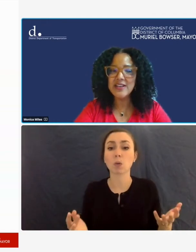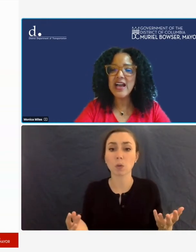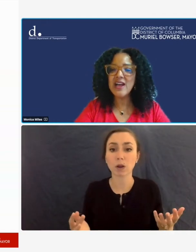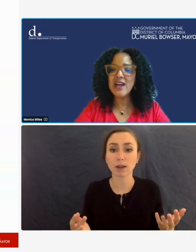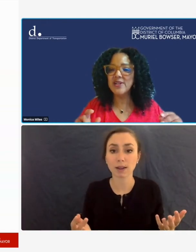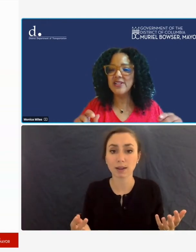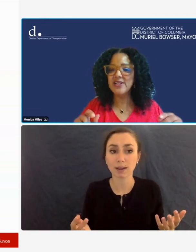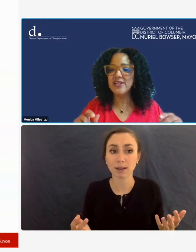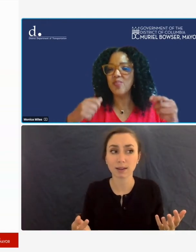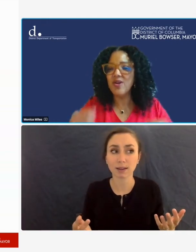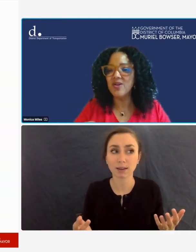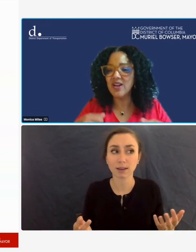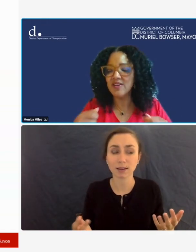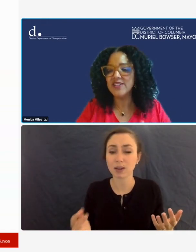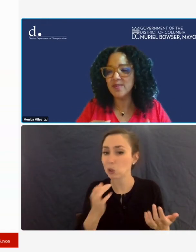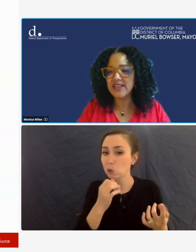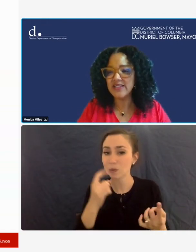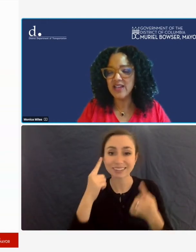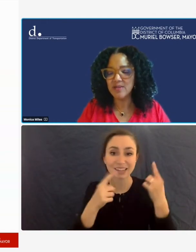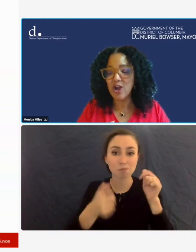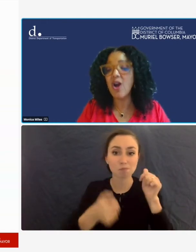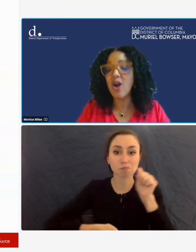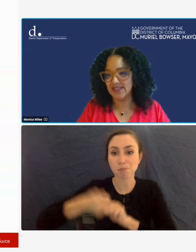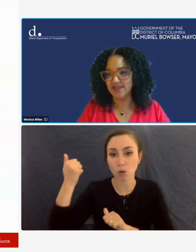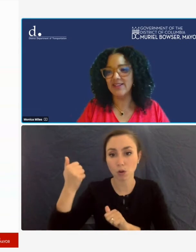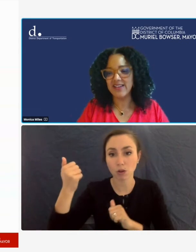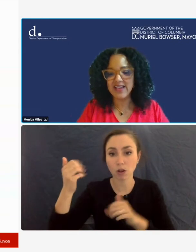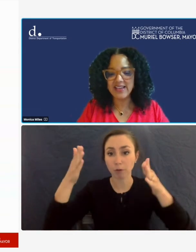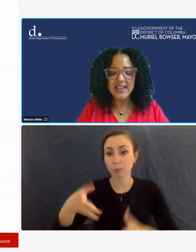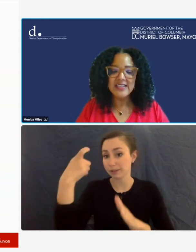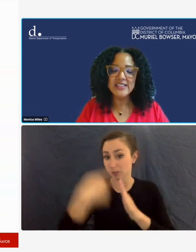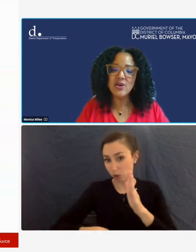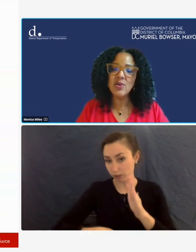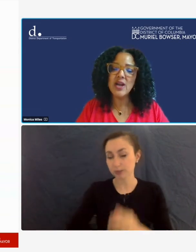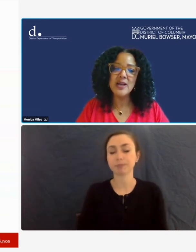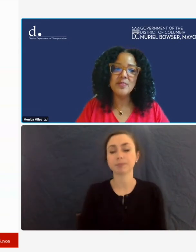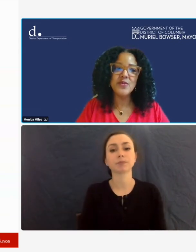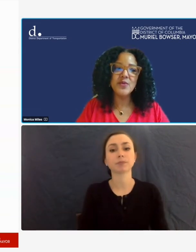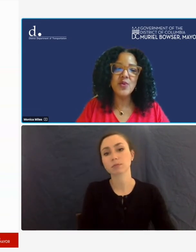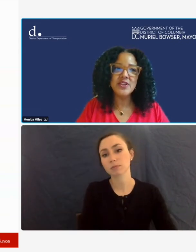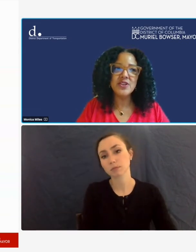not what you would consider the bulk of somebody's um cost okay so um when you